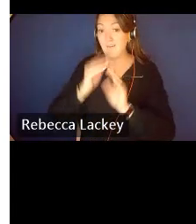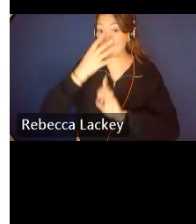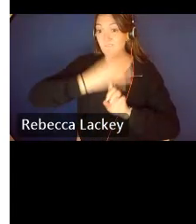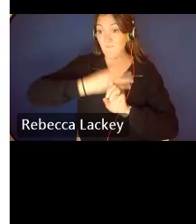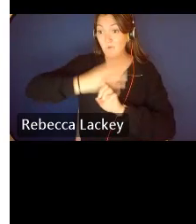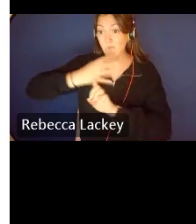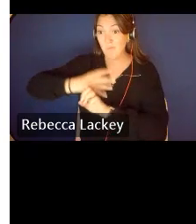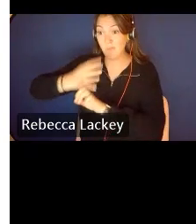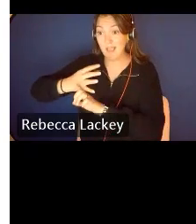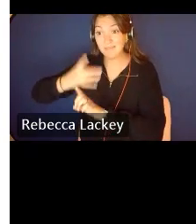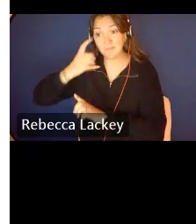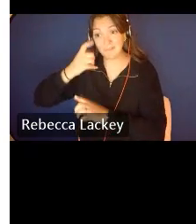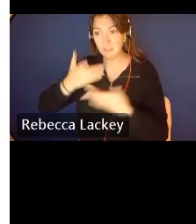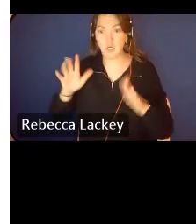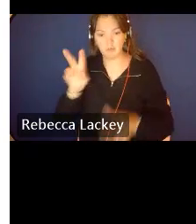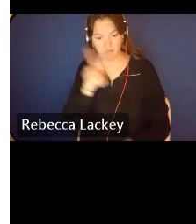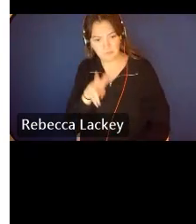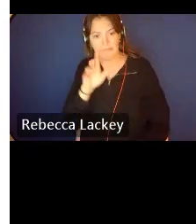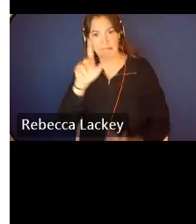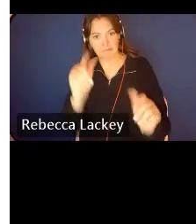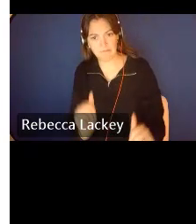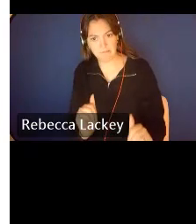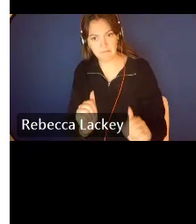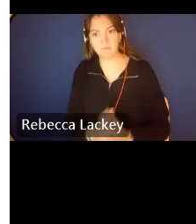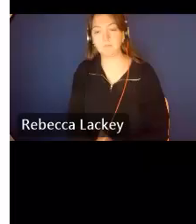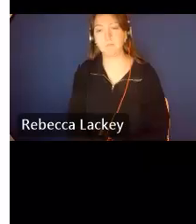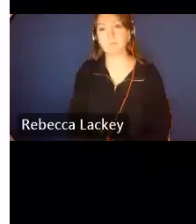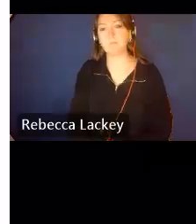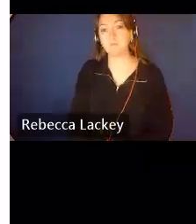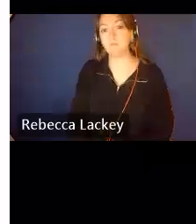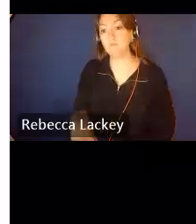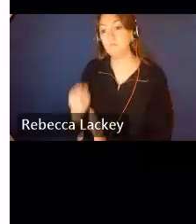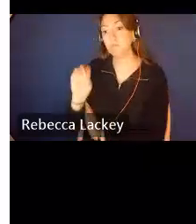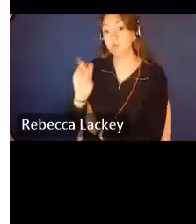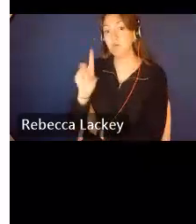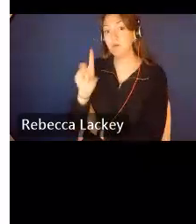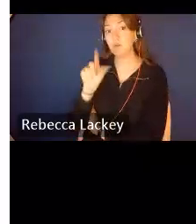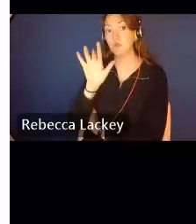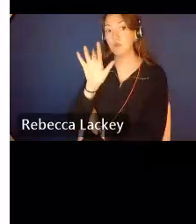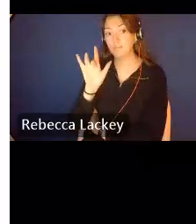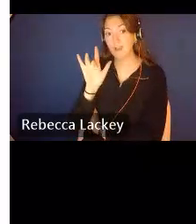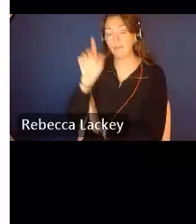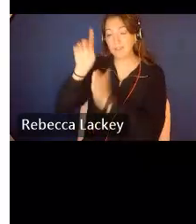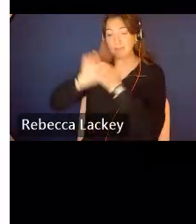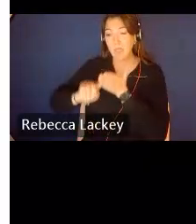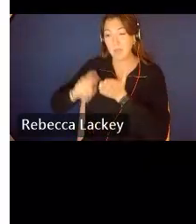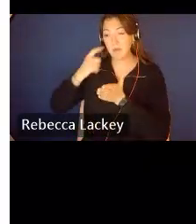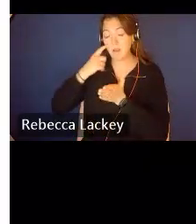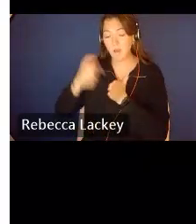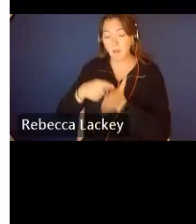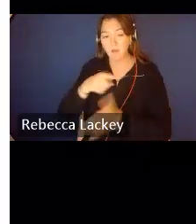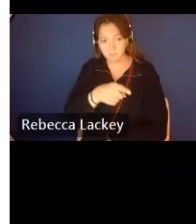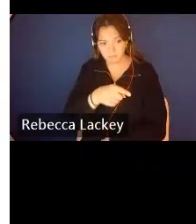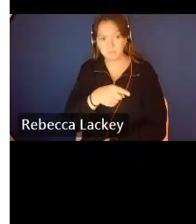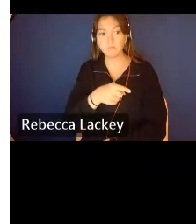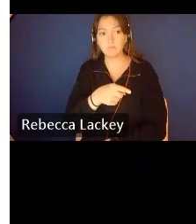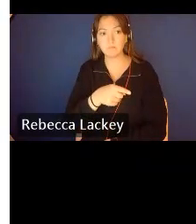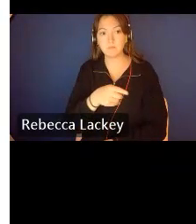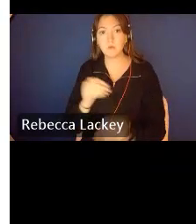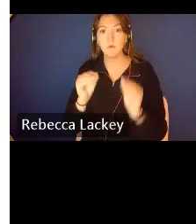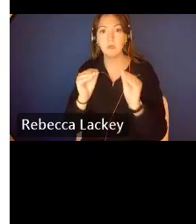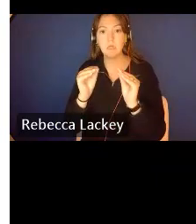based on general condition. In November 2025, an inspection cycle indicated exposed steel,